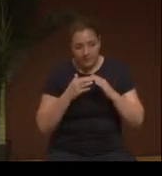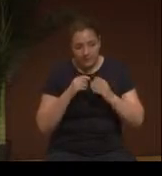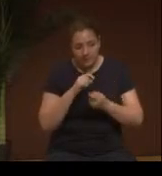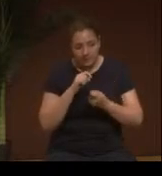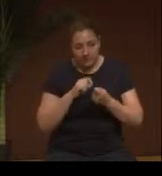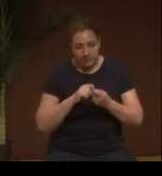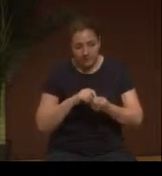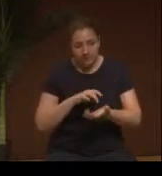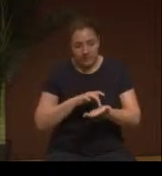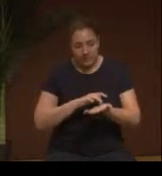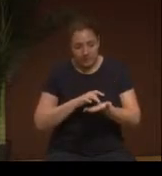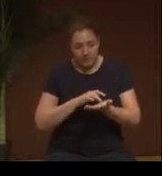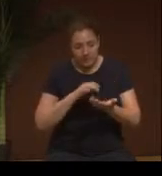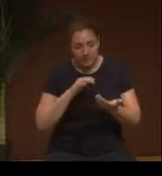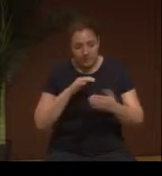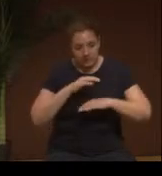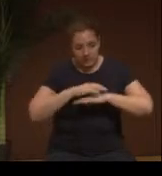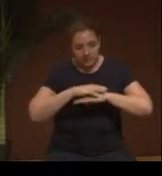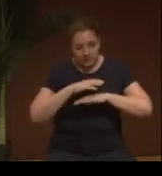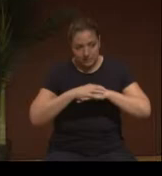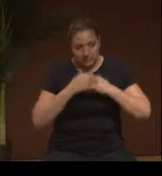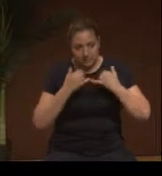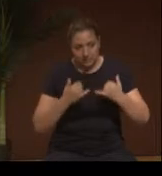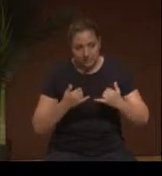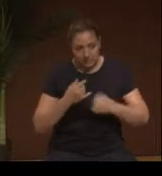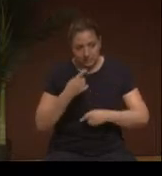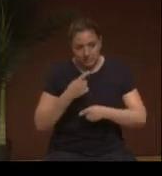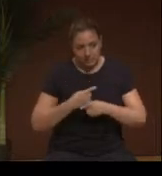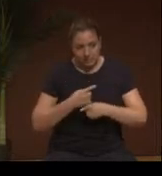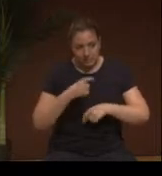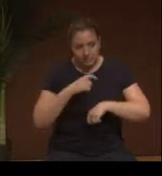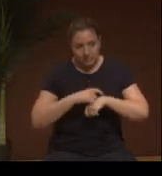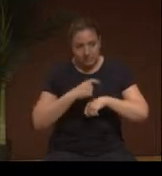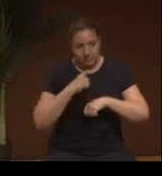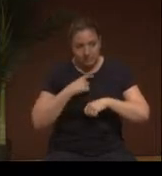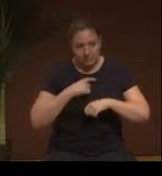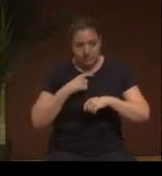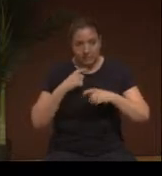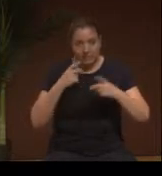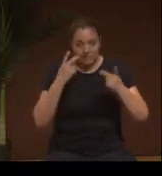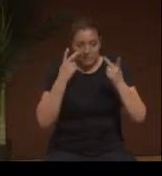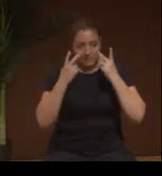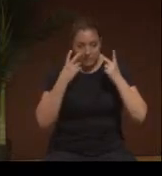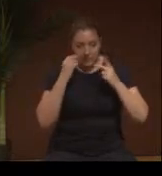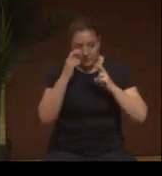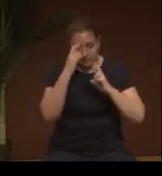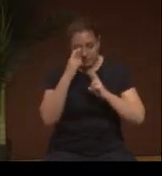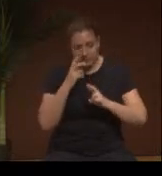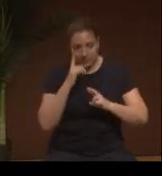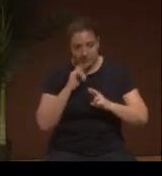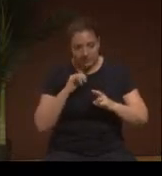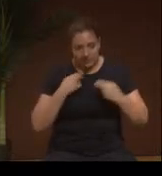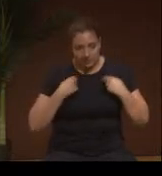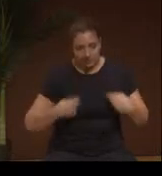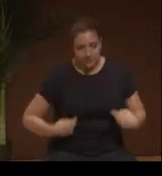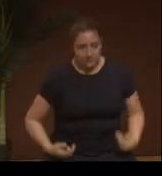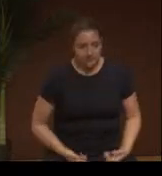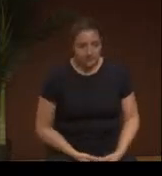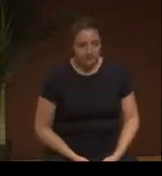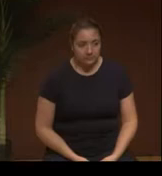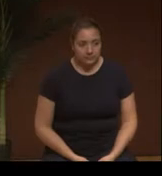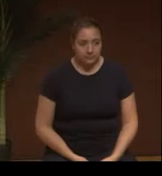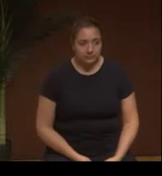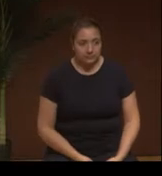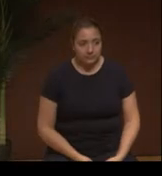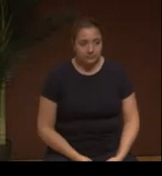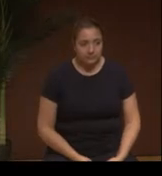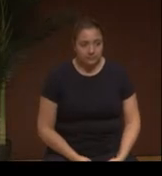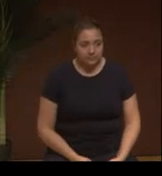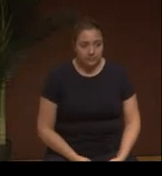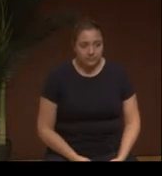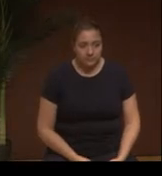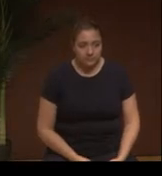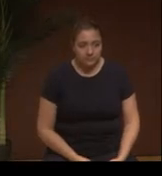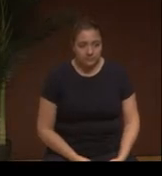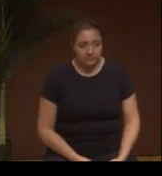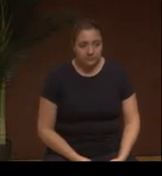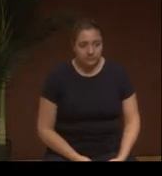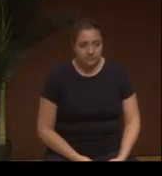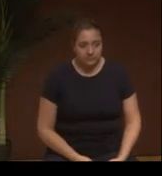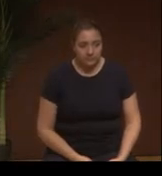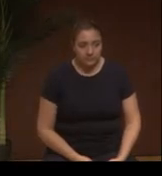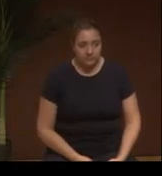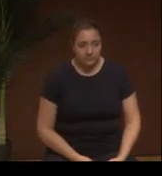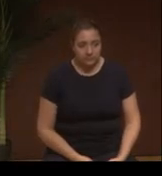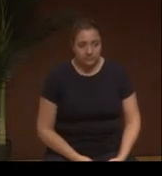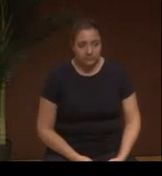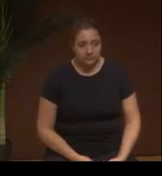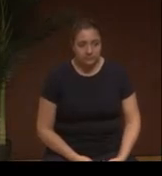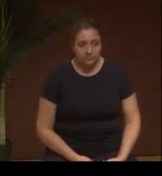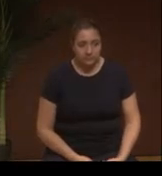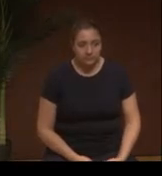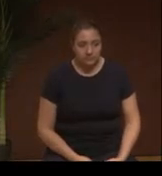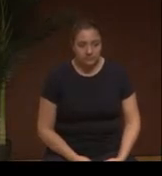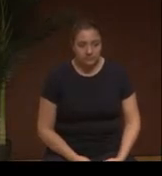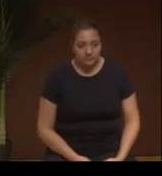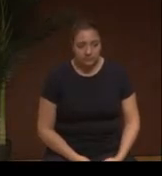Is now the right time for us to be visible and respected as human beings?